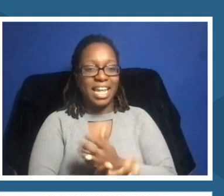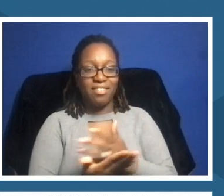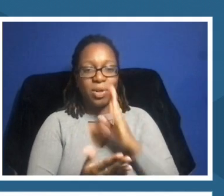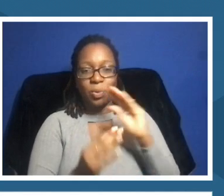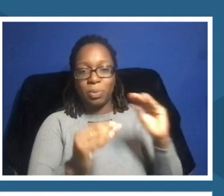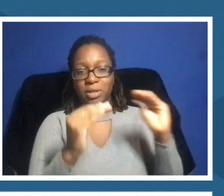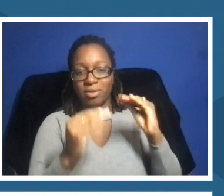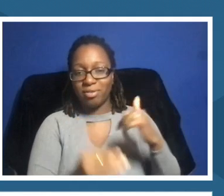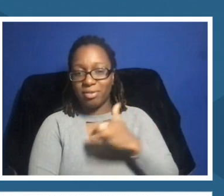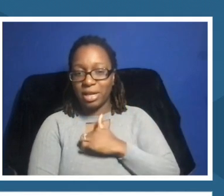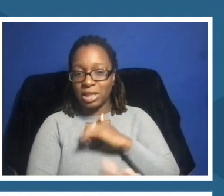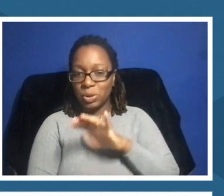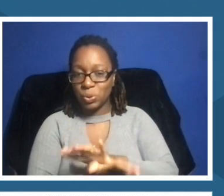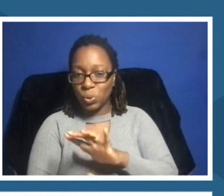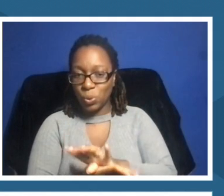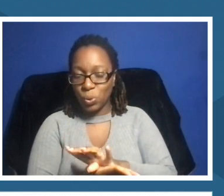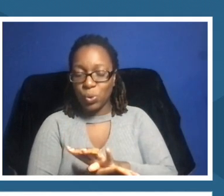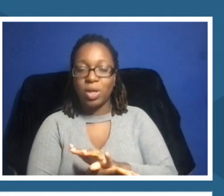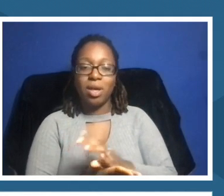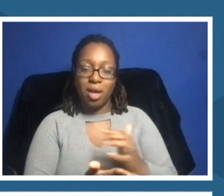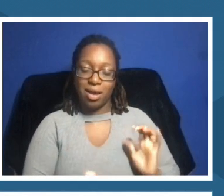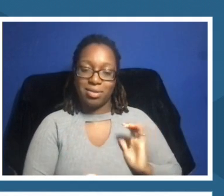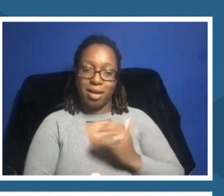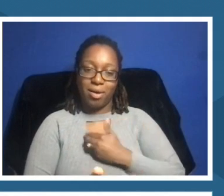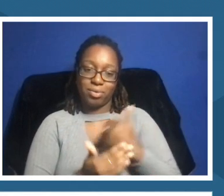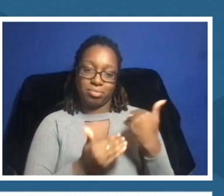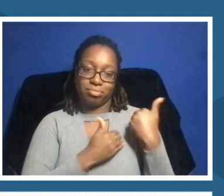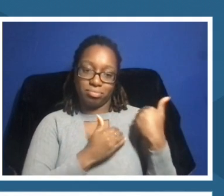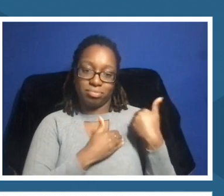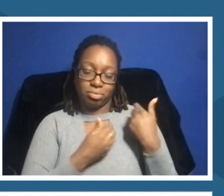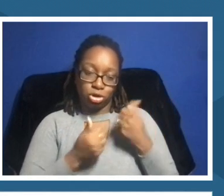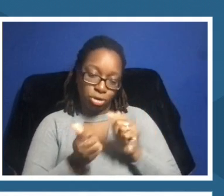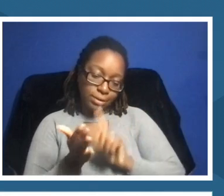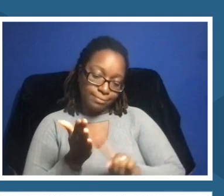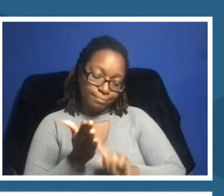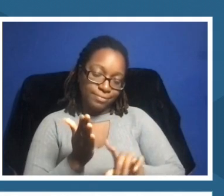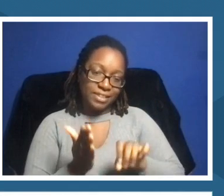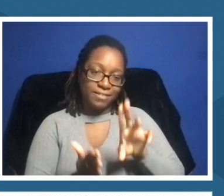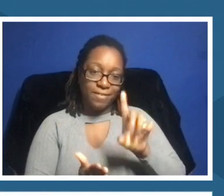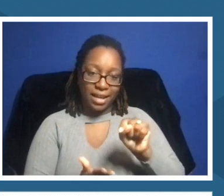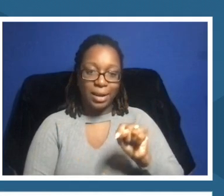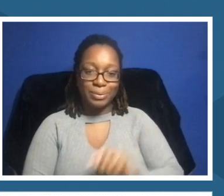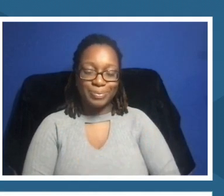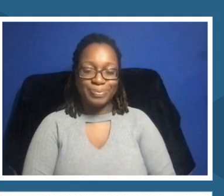it's up to us to find out thank you i love this quote it means